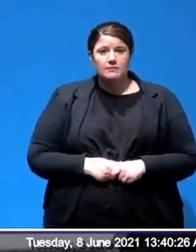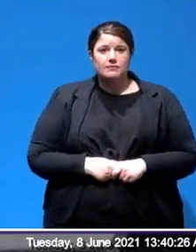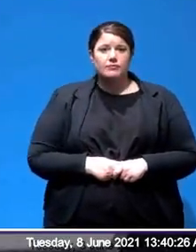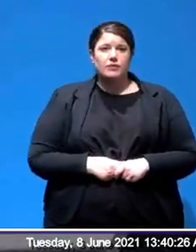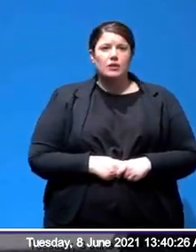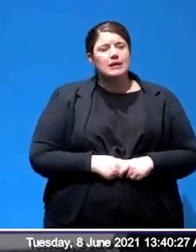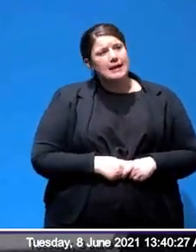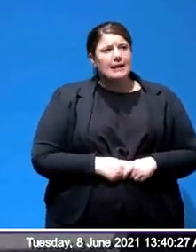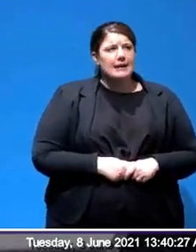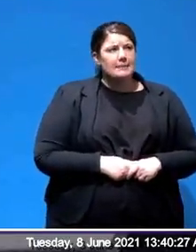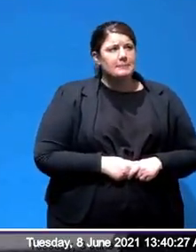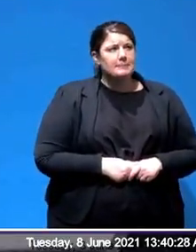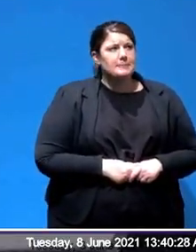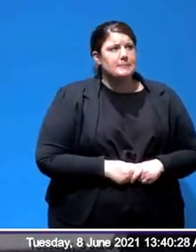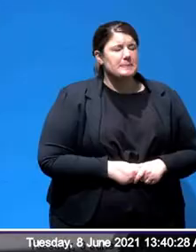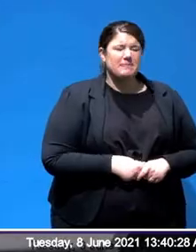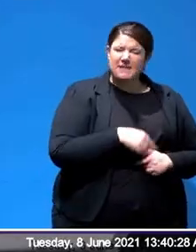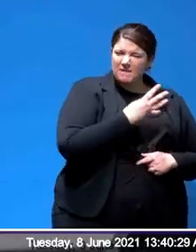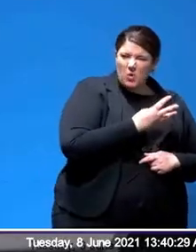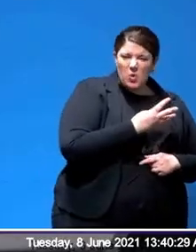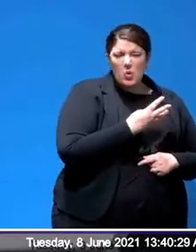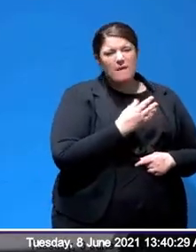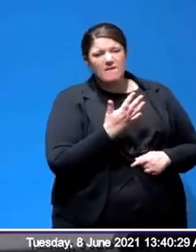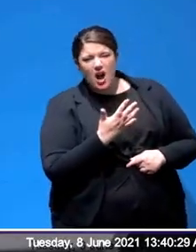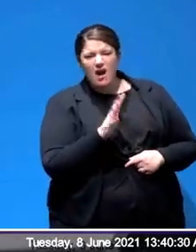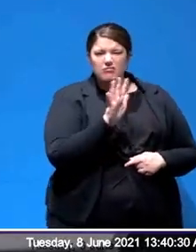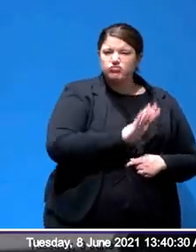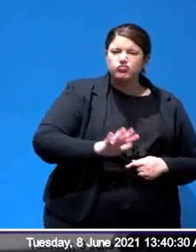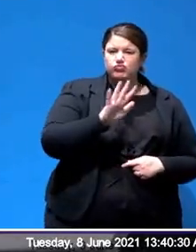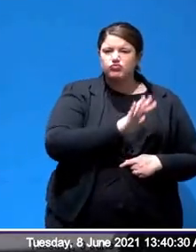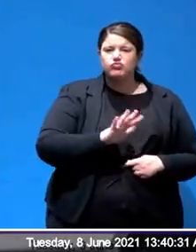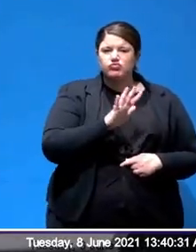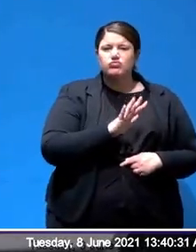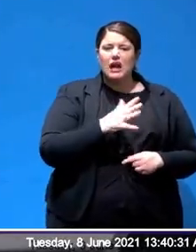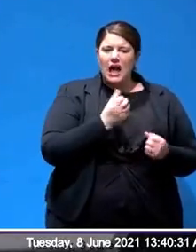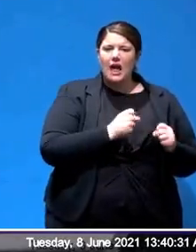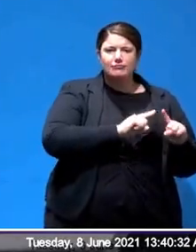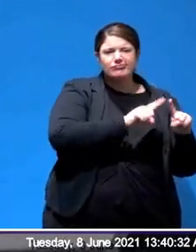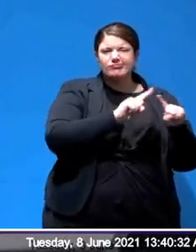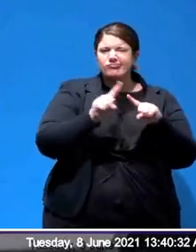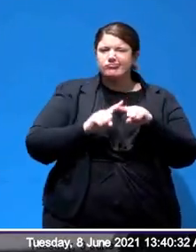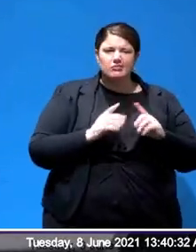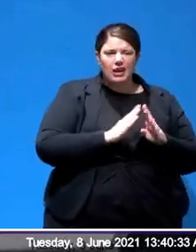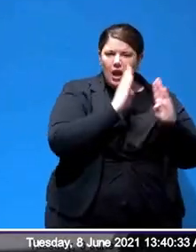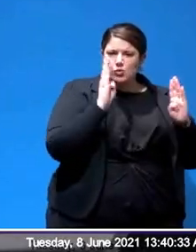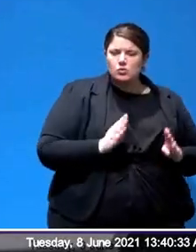Four to five. I can't give you an accurate list, but they had several sites they supported.